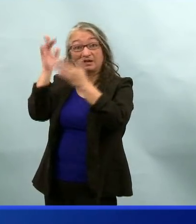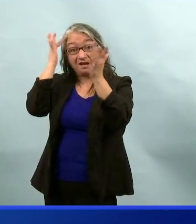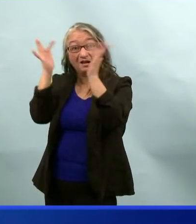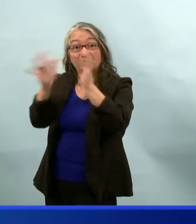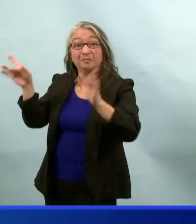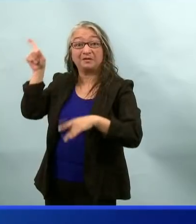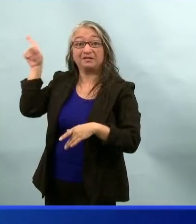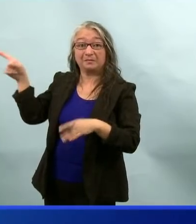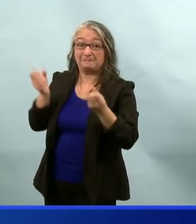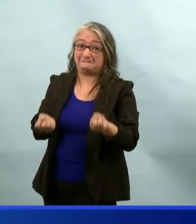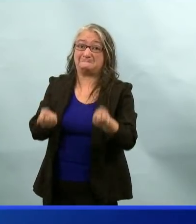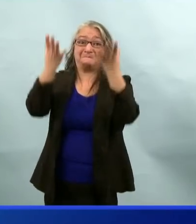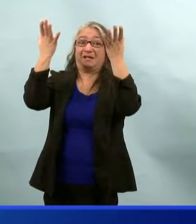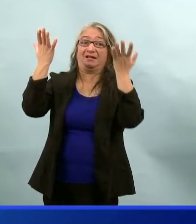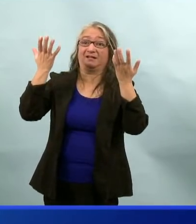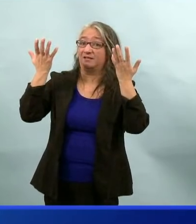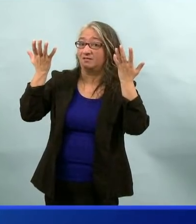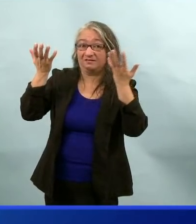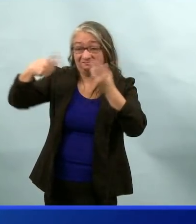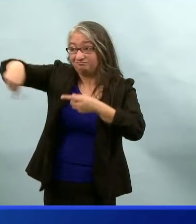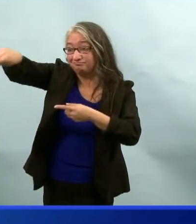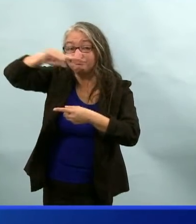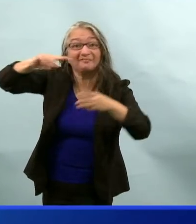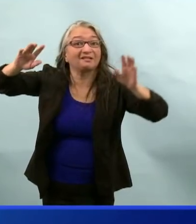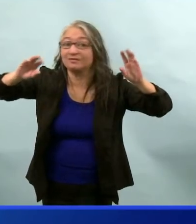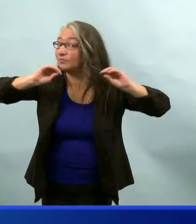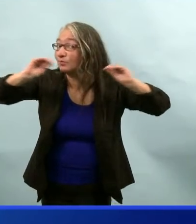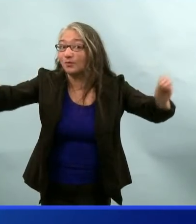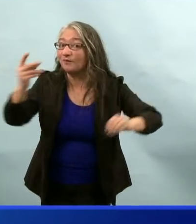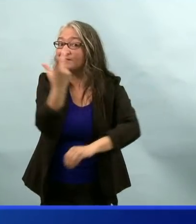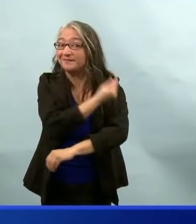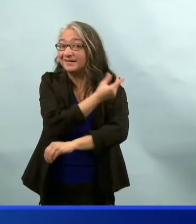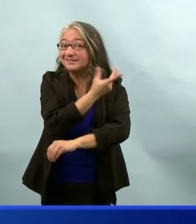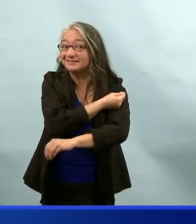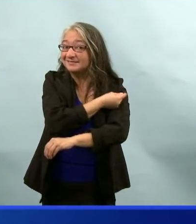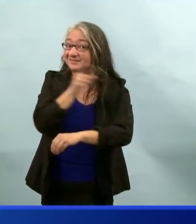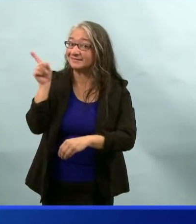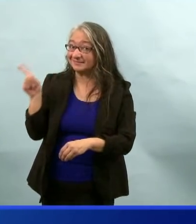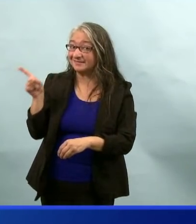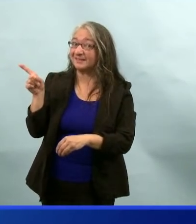they you know not adhering to orders but even the messaging and even vaccine uptake or believing and